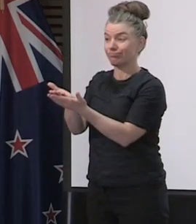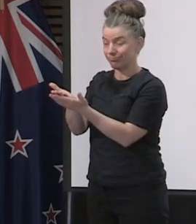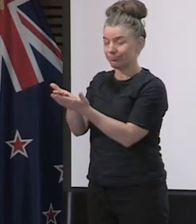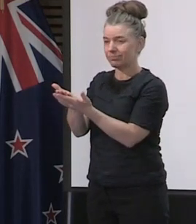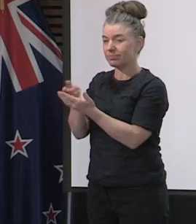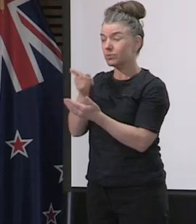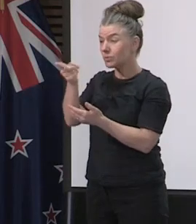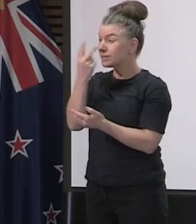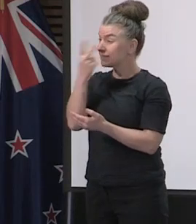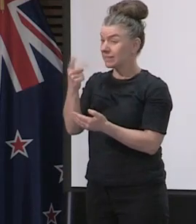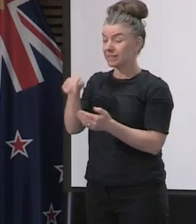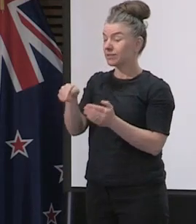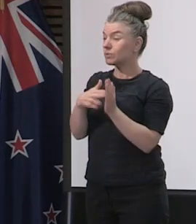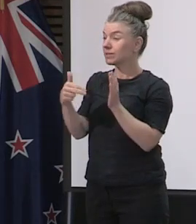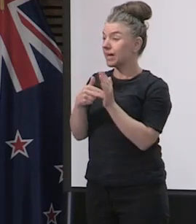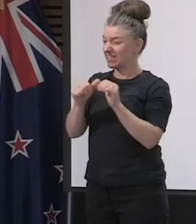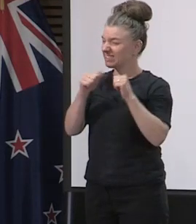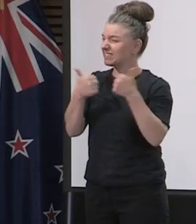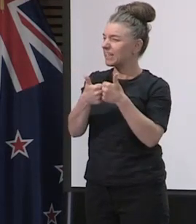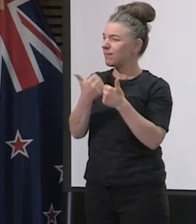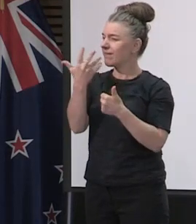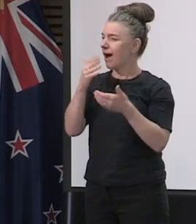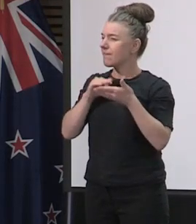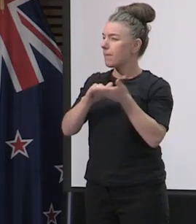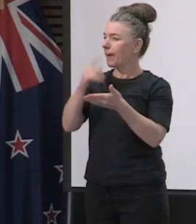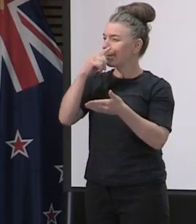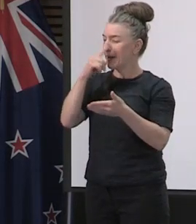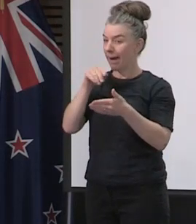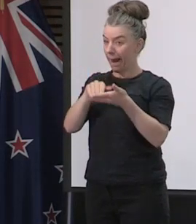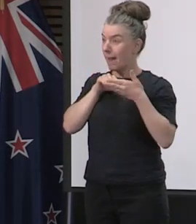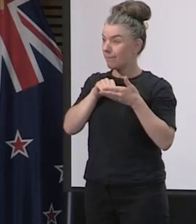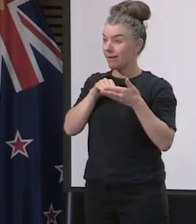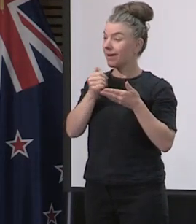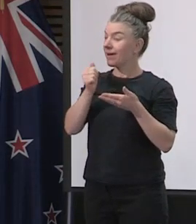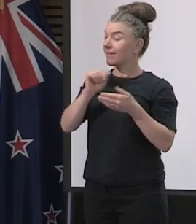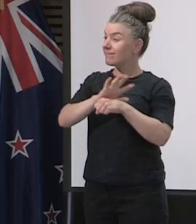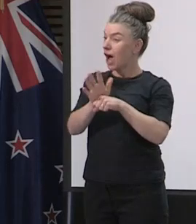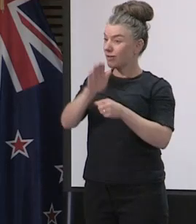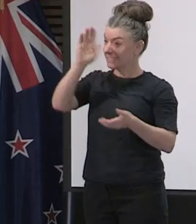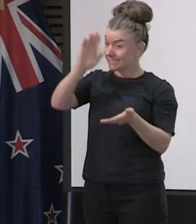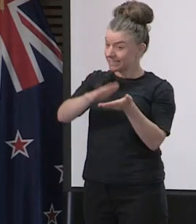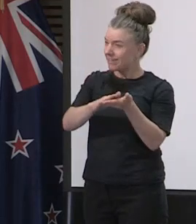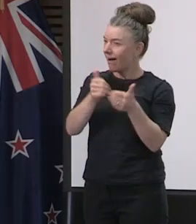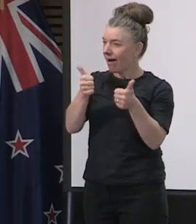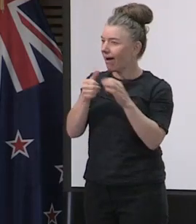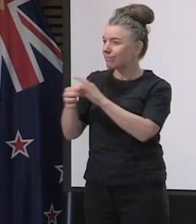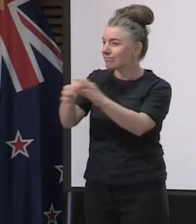will launch a comprehensive engagement programme that will pose a simple proposition - look at what our team of 5 million achieved together in